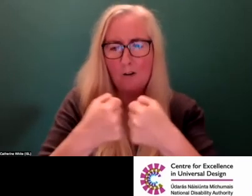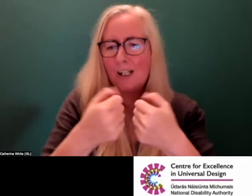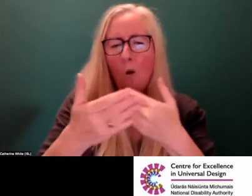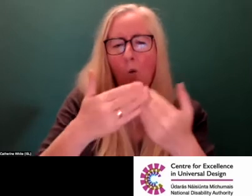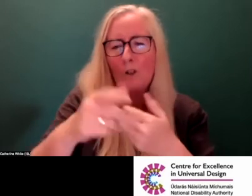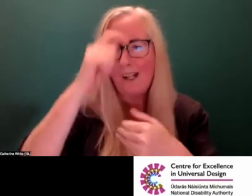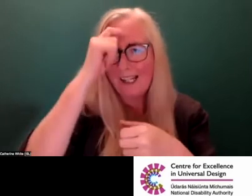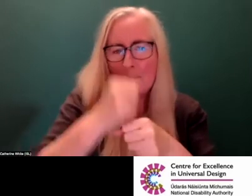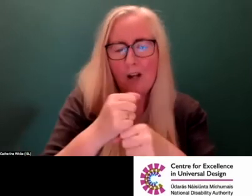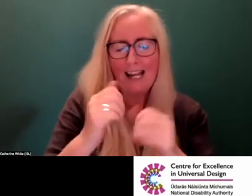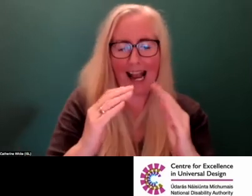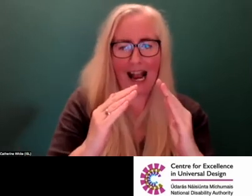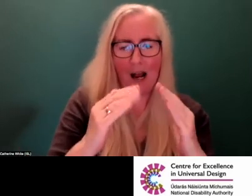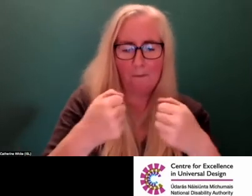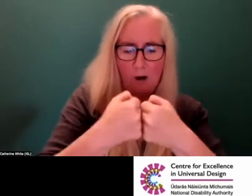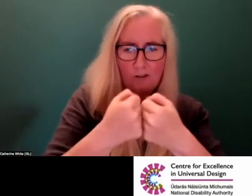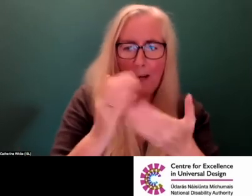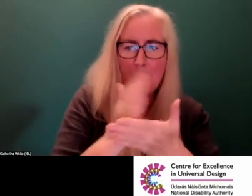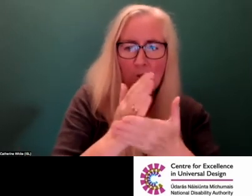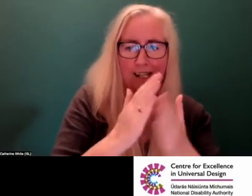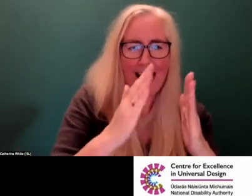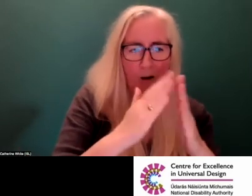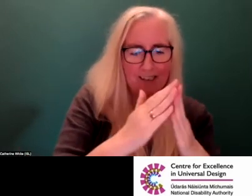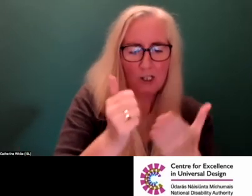What do you think the future is for the boundaries between housing, supported